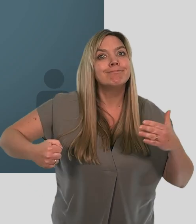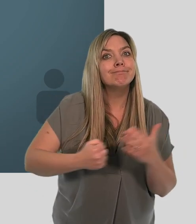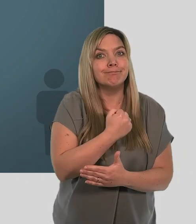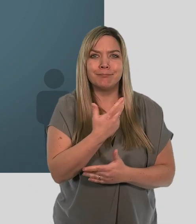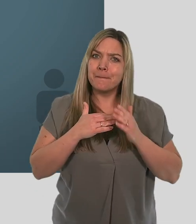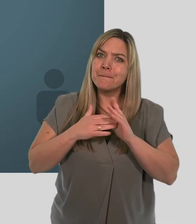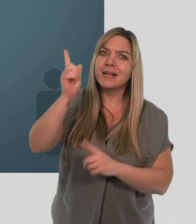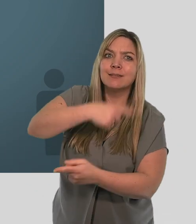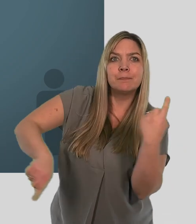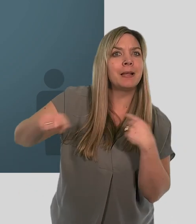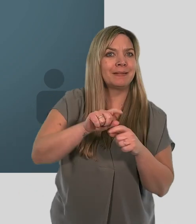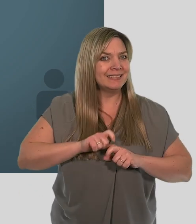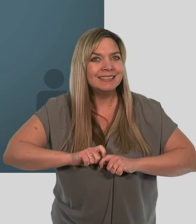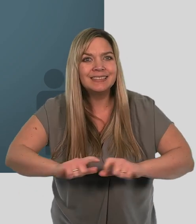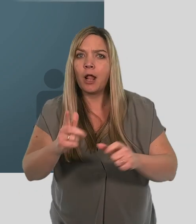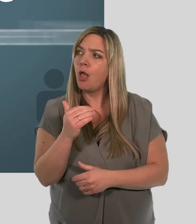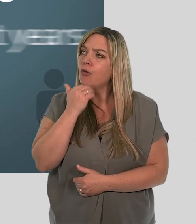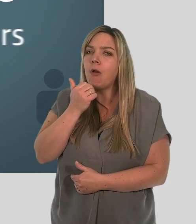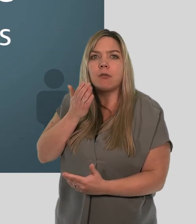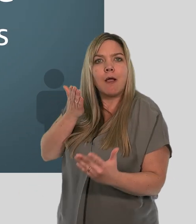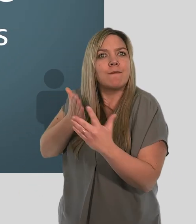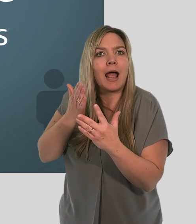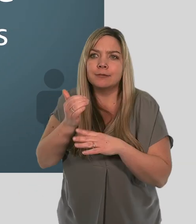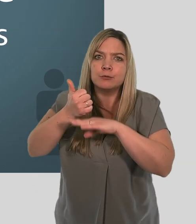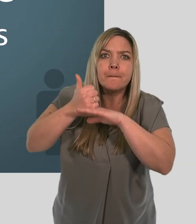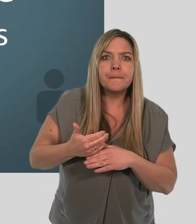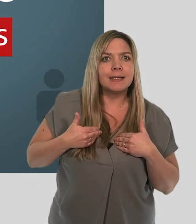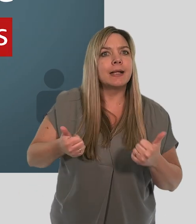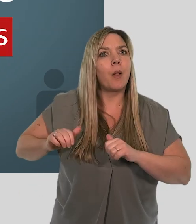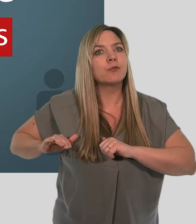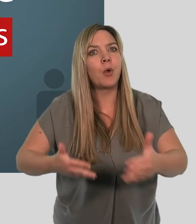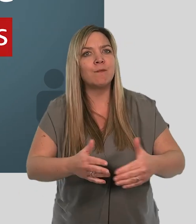The vision of Universal Health Coverage has advanced little in recent years,